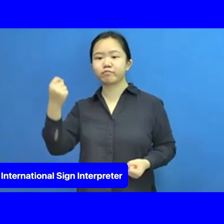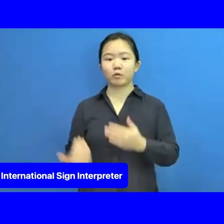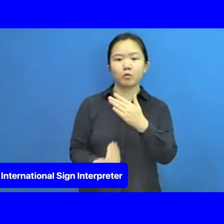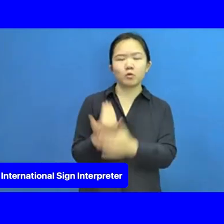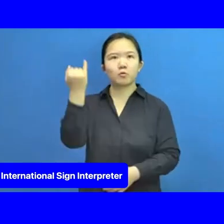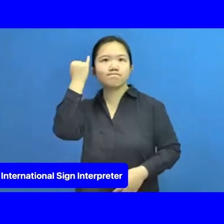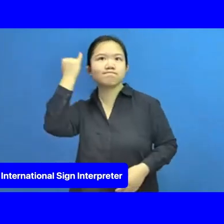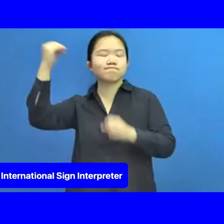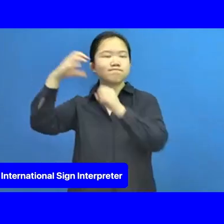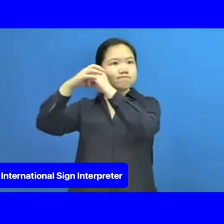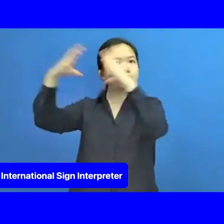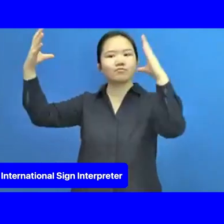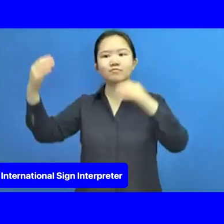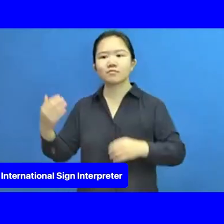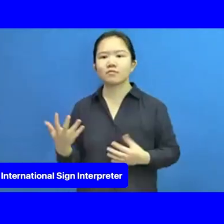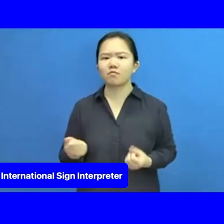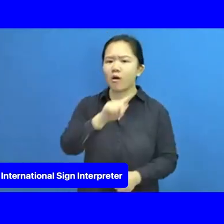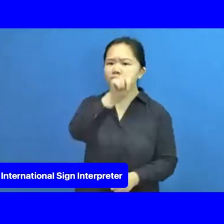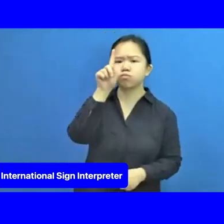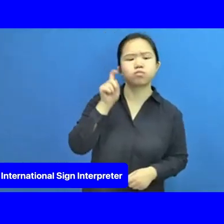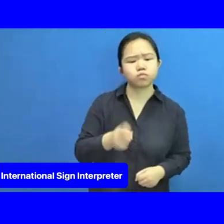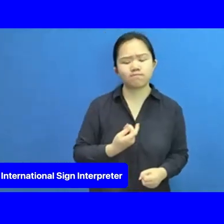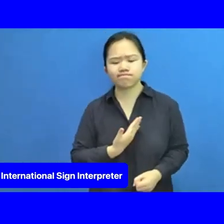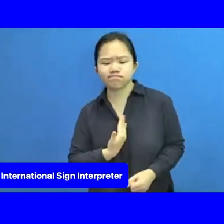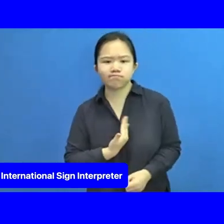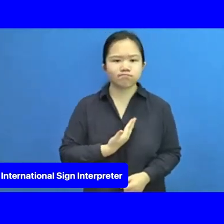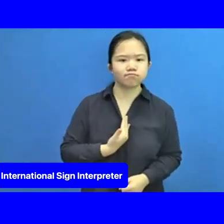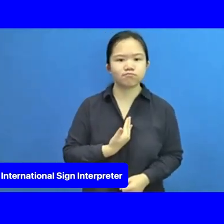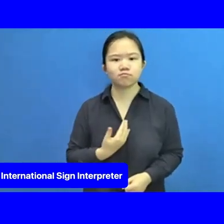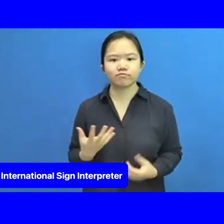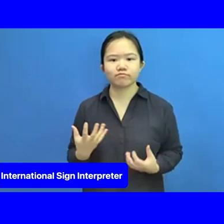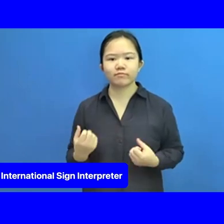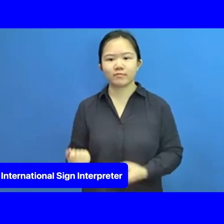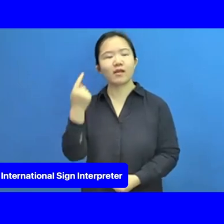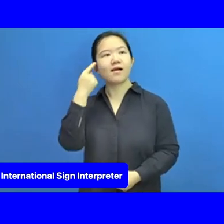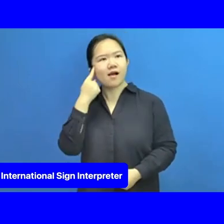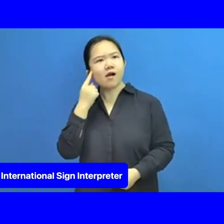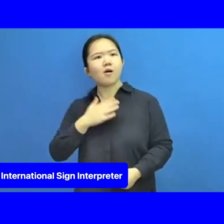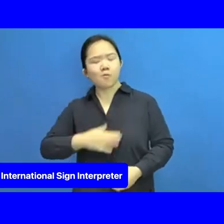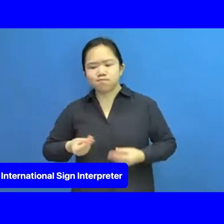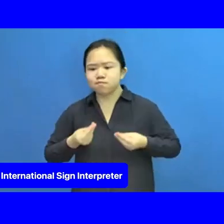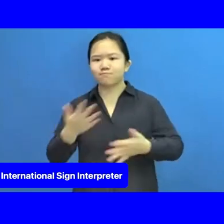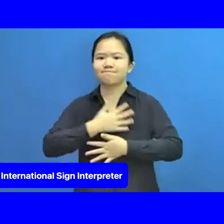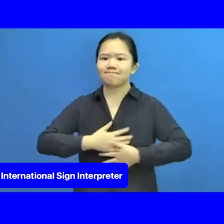where freedom of expression is really valued, where wellbeing is properly put into practice,